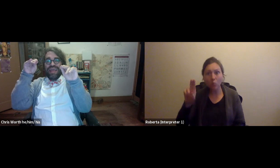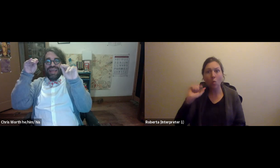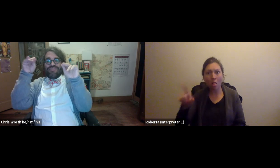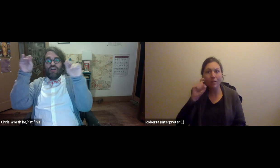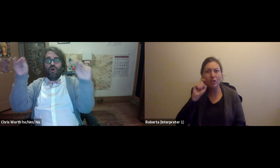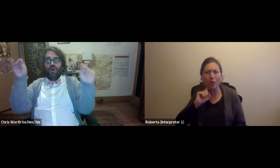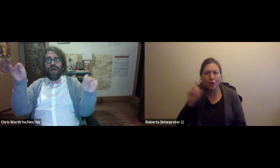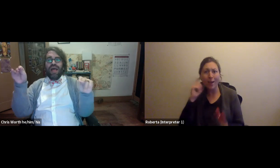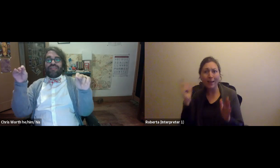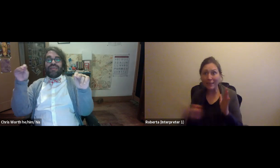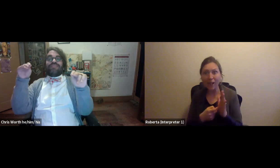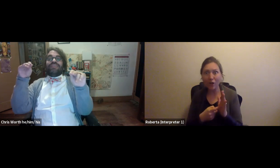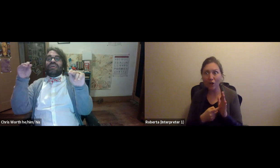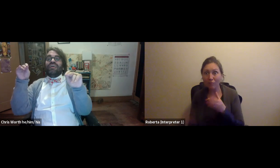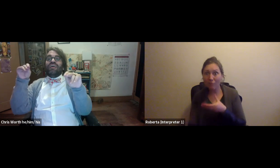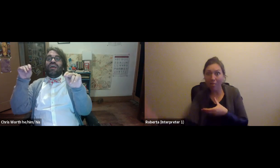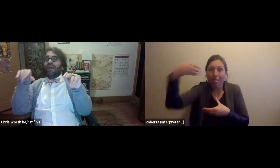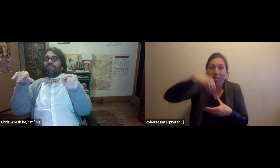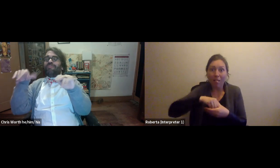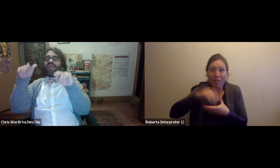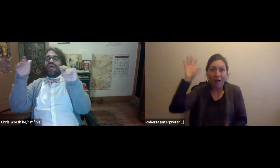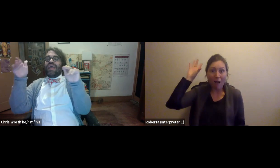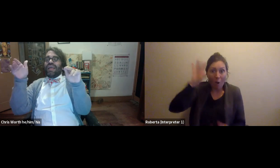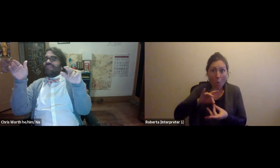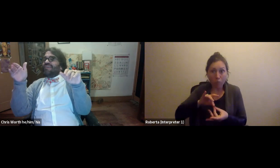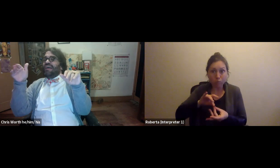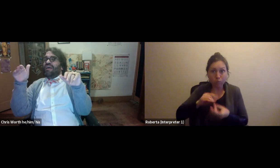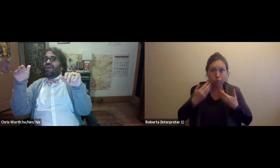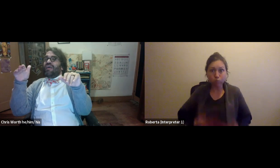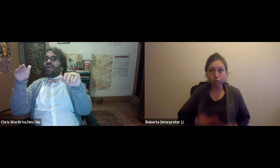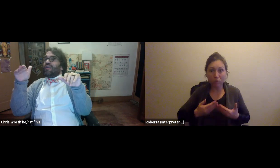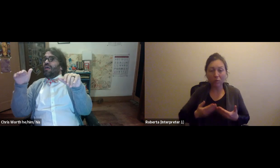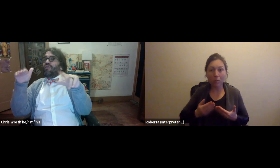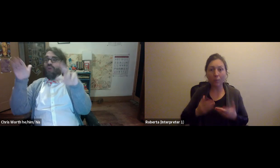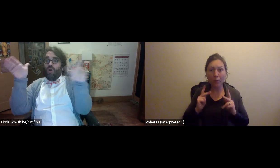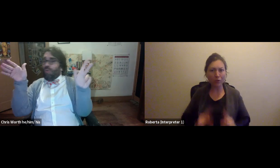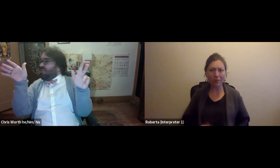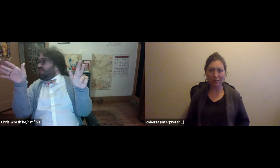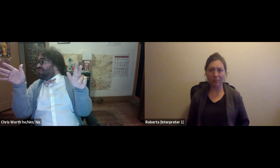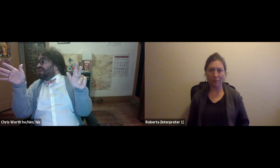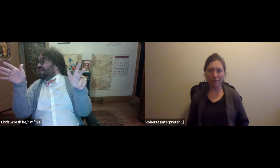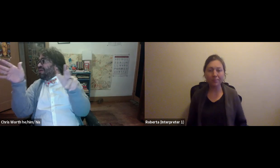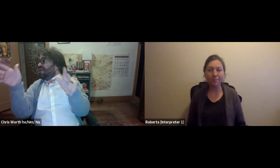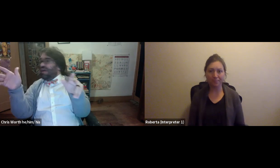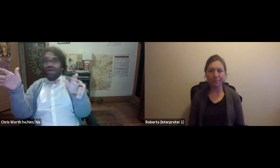it's the whole us, it's The Whole Person. Say